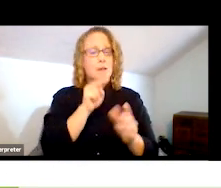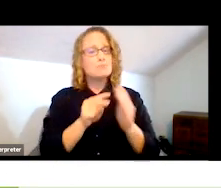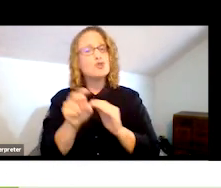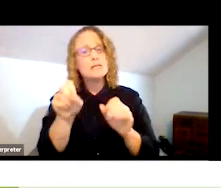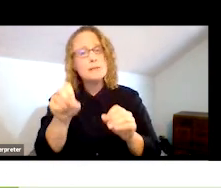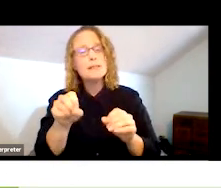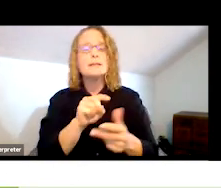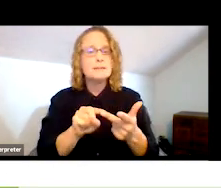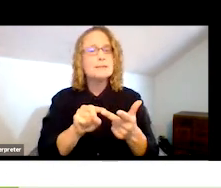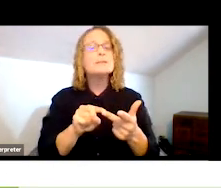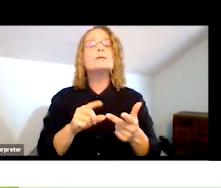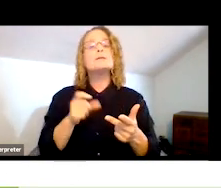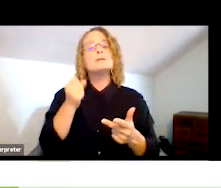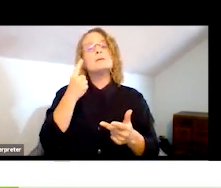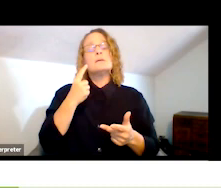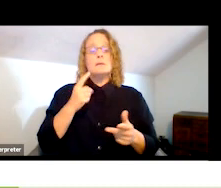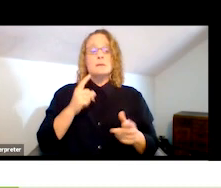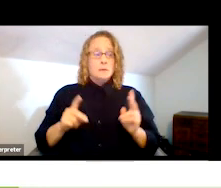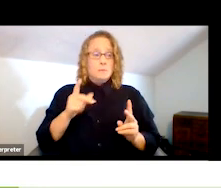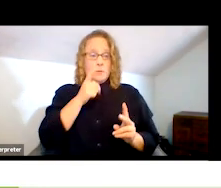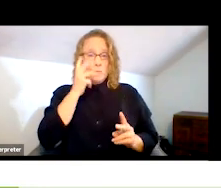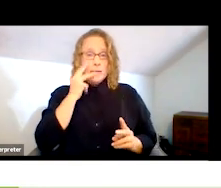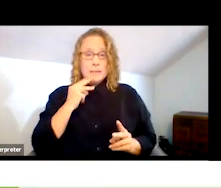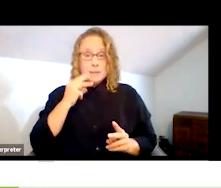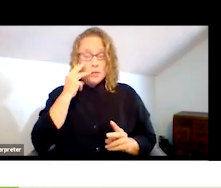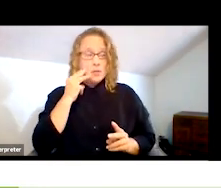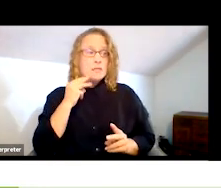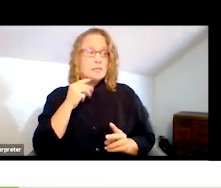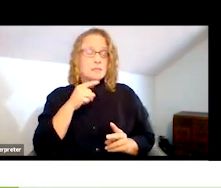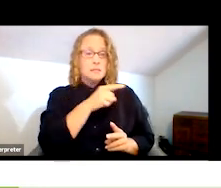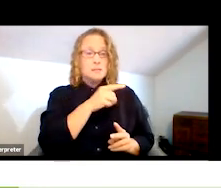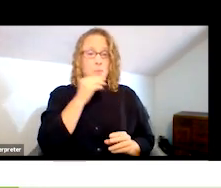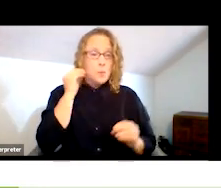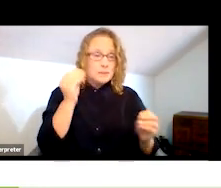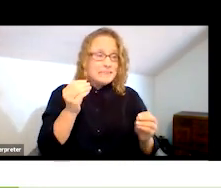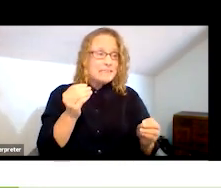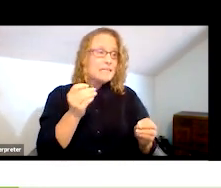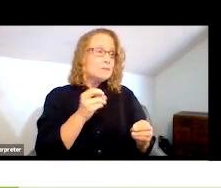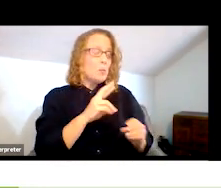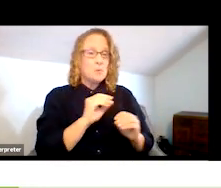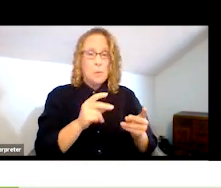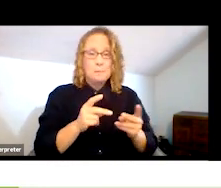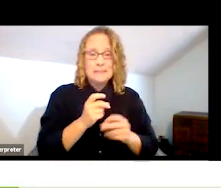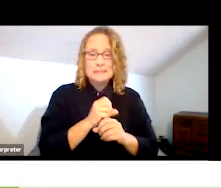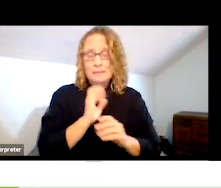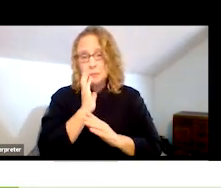How did we arrive at a conclusion or an opinion of a person? We wanna make sure